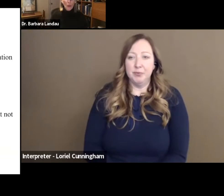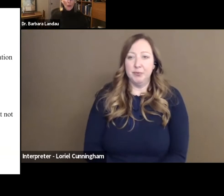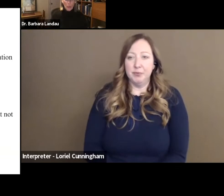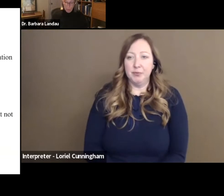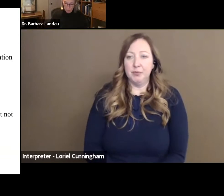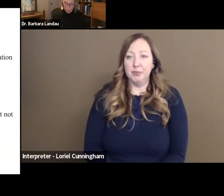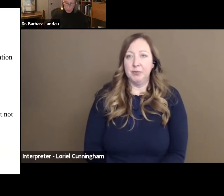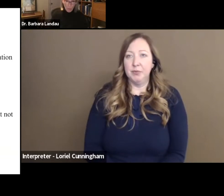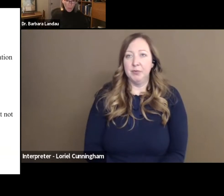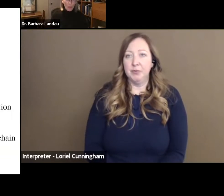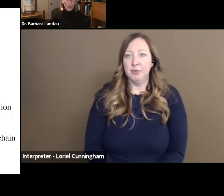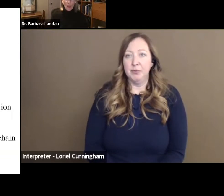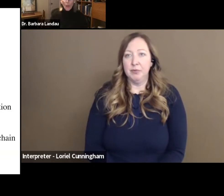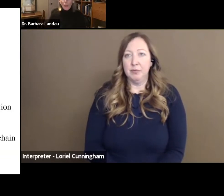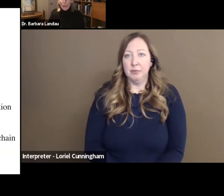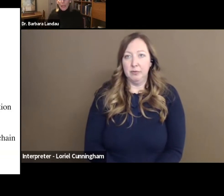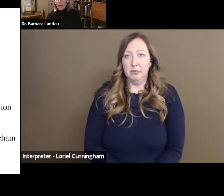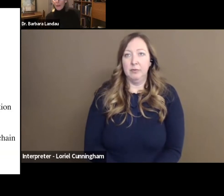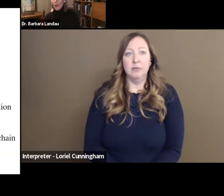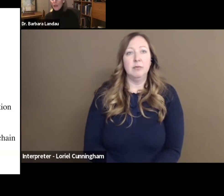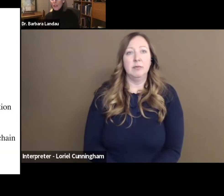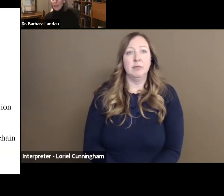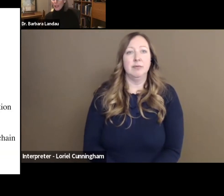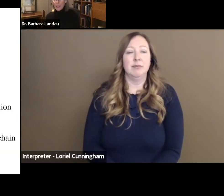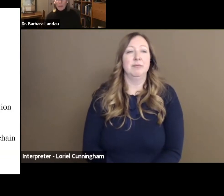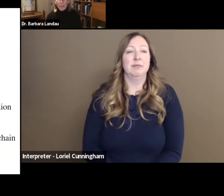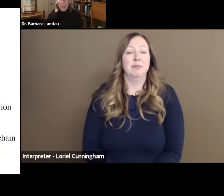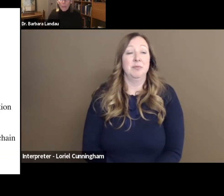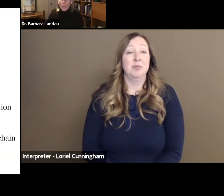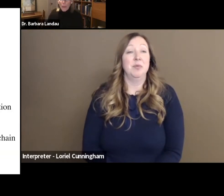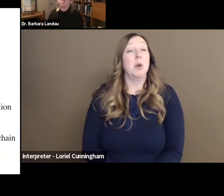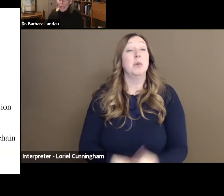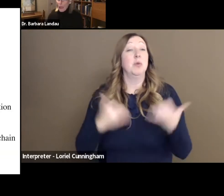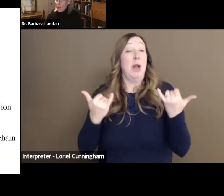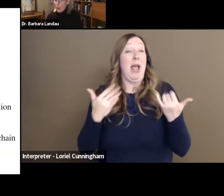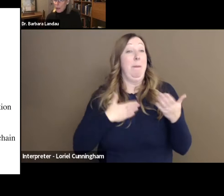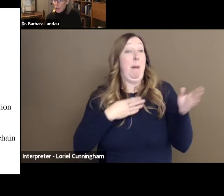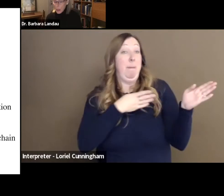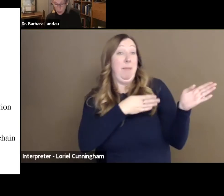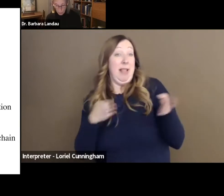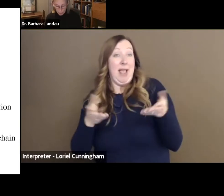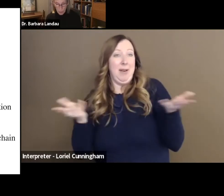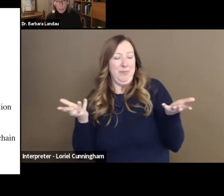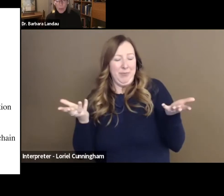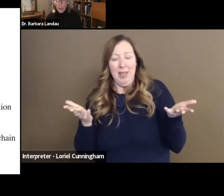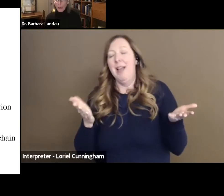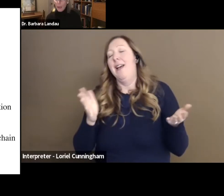okay the plan of the talk is this